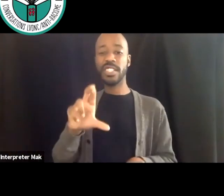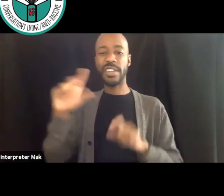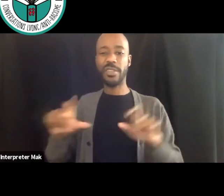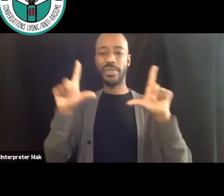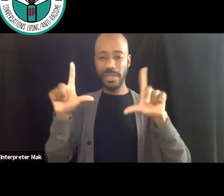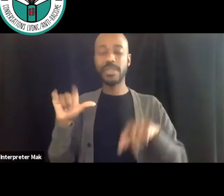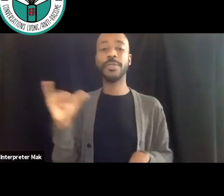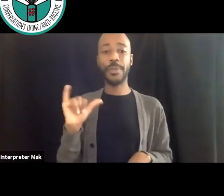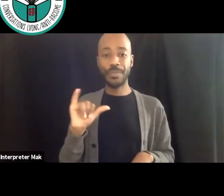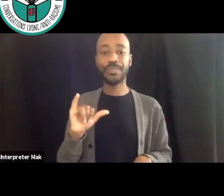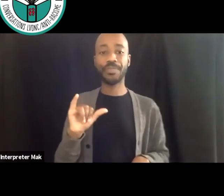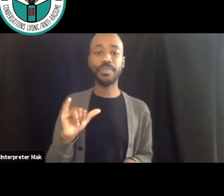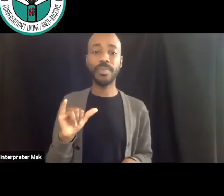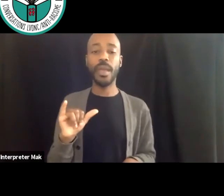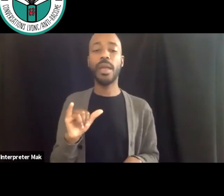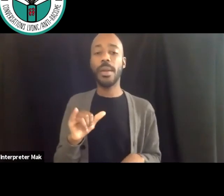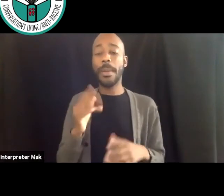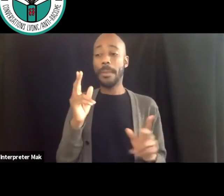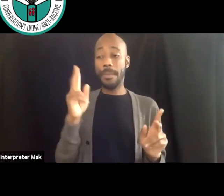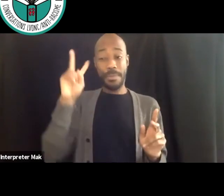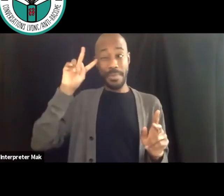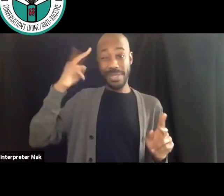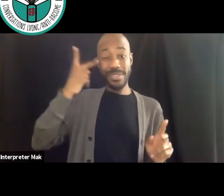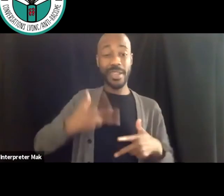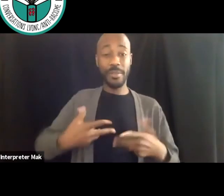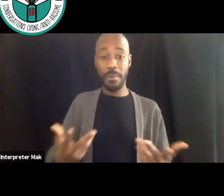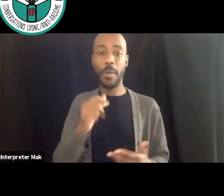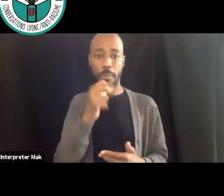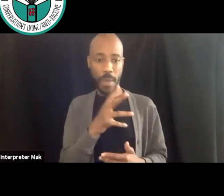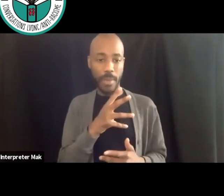and this assumption that women particularly black indigenous